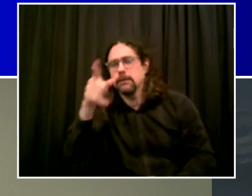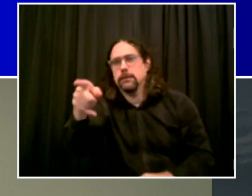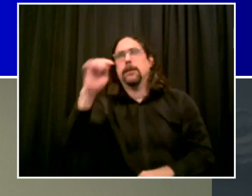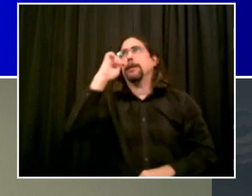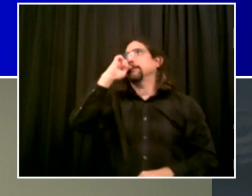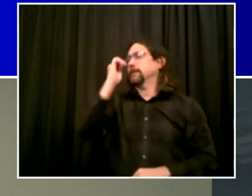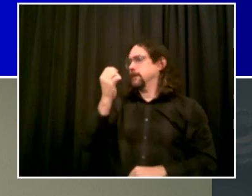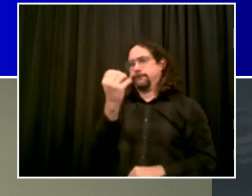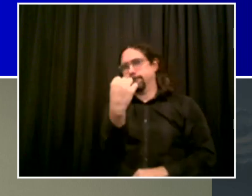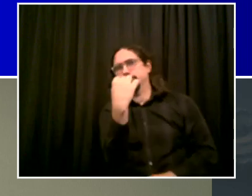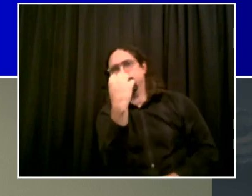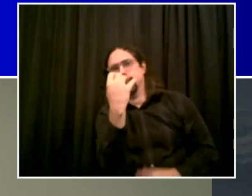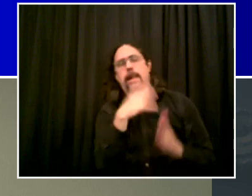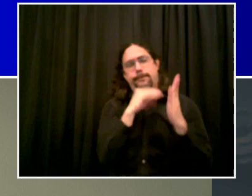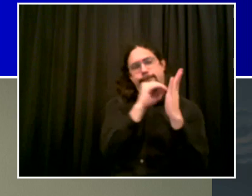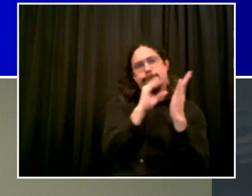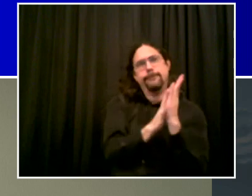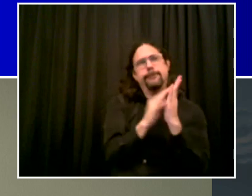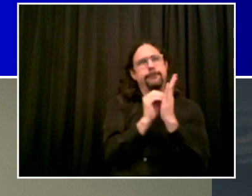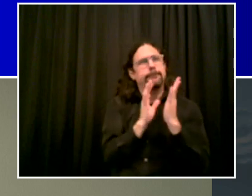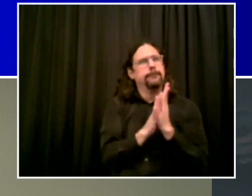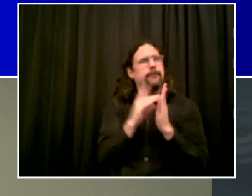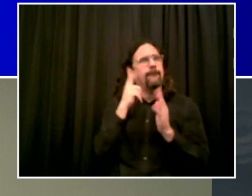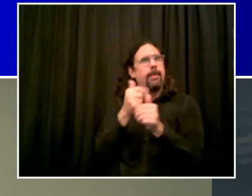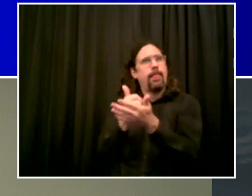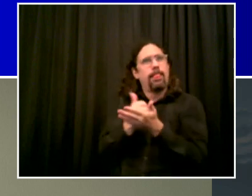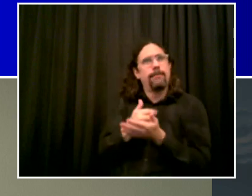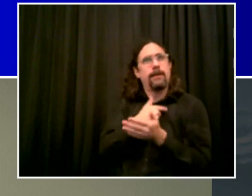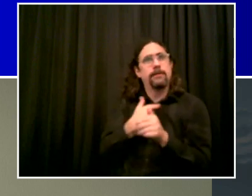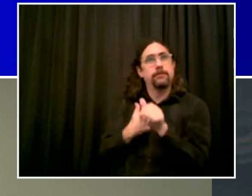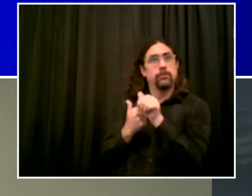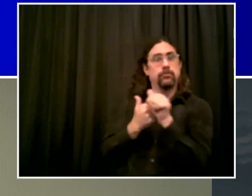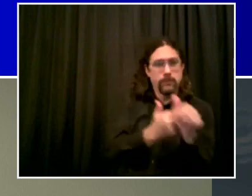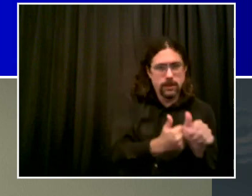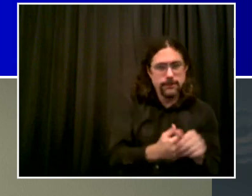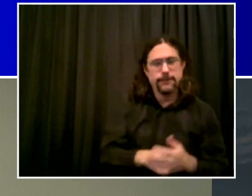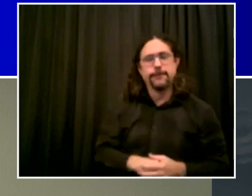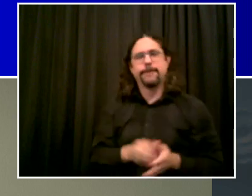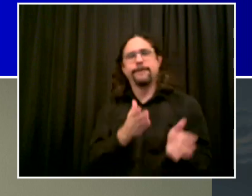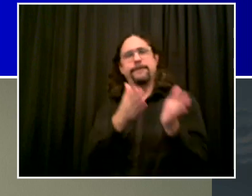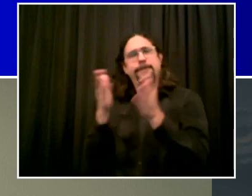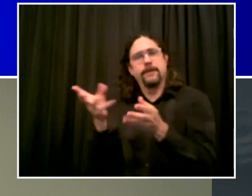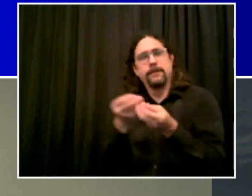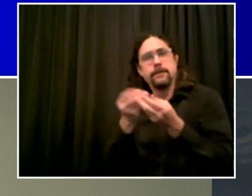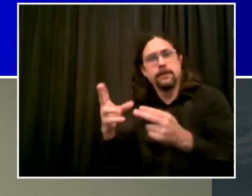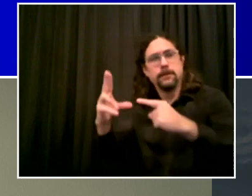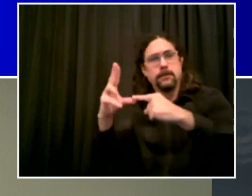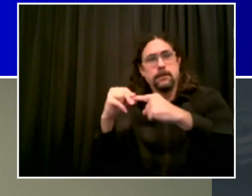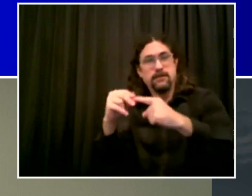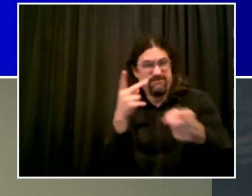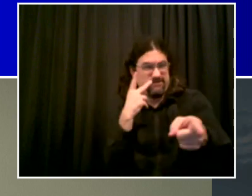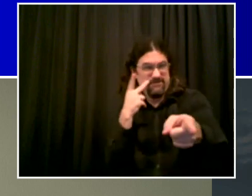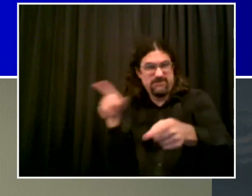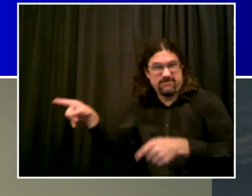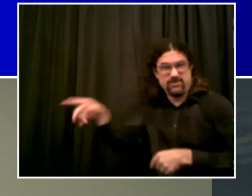POSITIVE. THIS IS A PULSE OXIMETER. TH ISSHOWS YOU